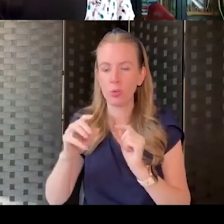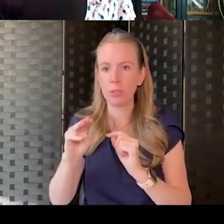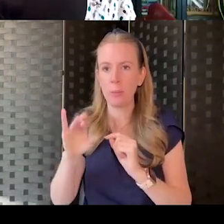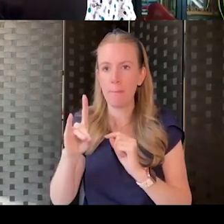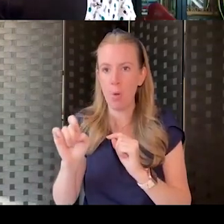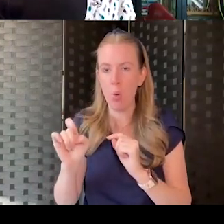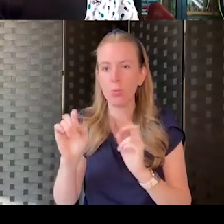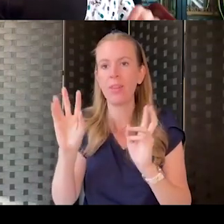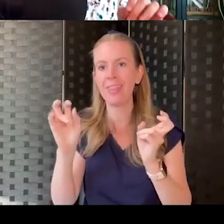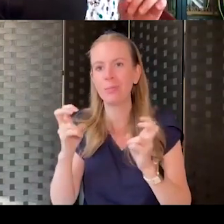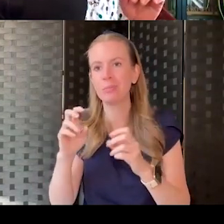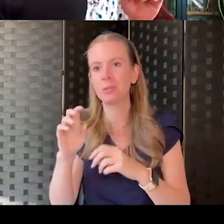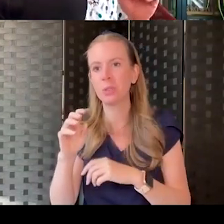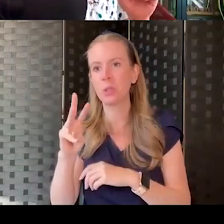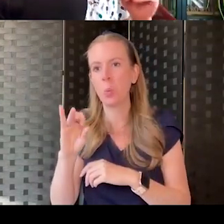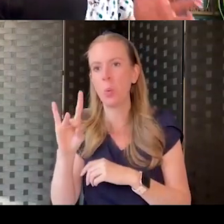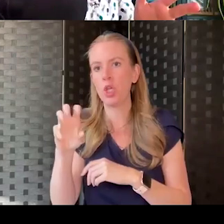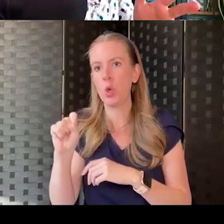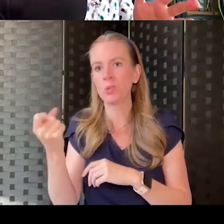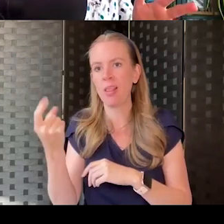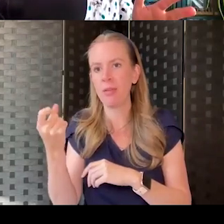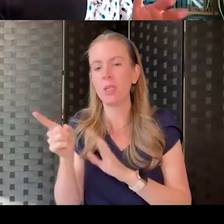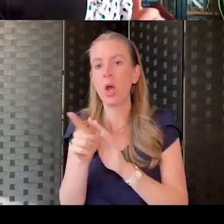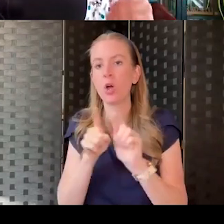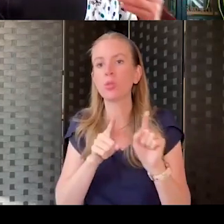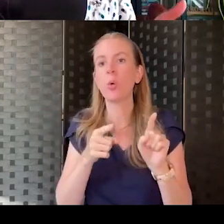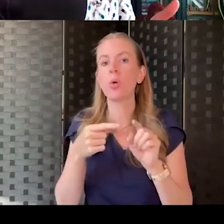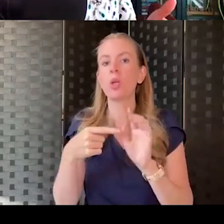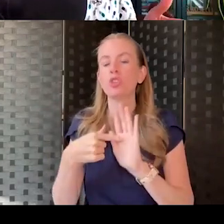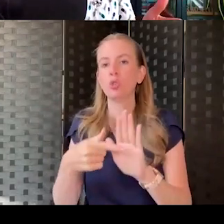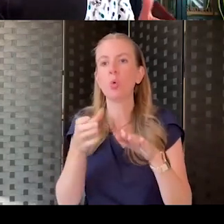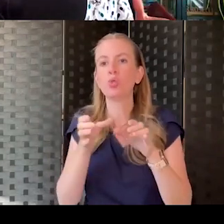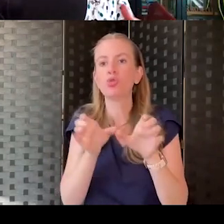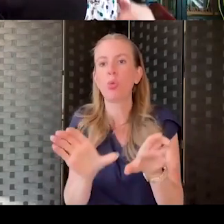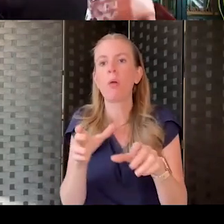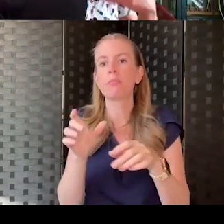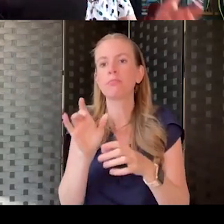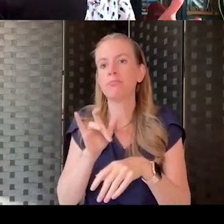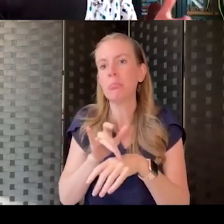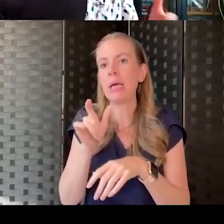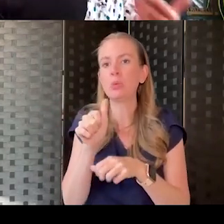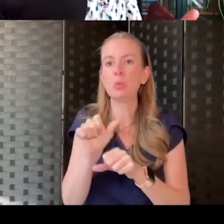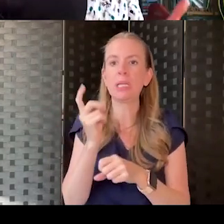Windows 11. It also shows the sort buttons and high contrast mode so you can see that visually